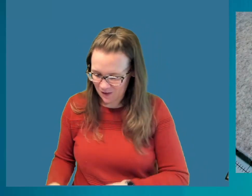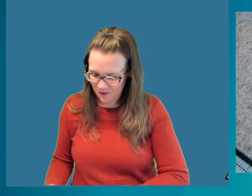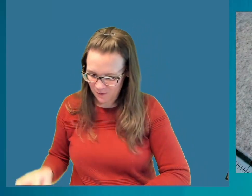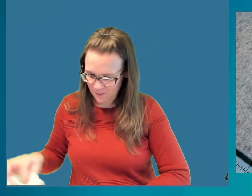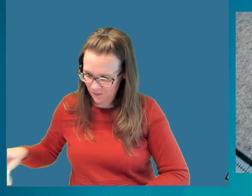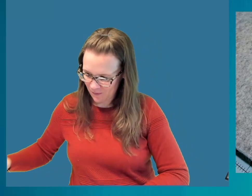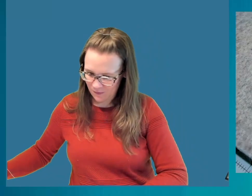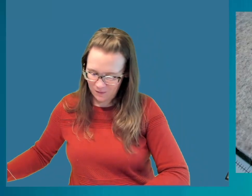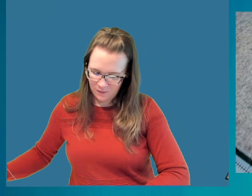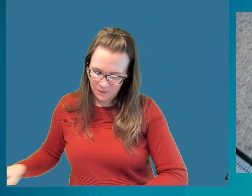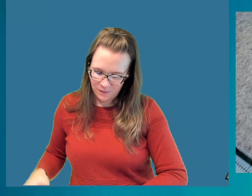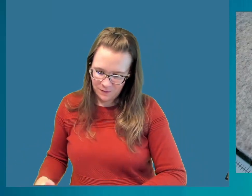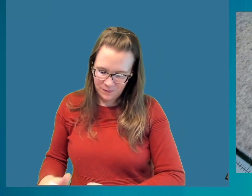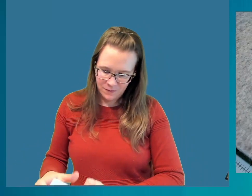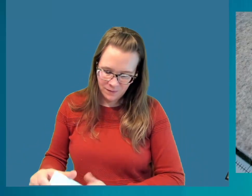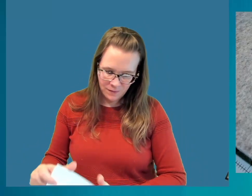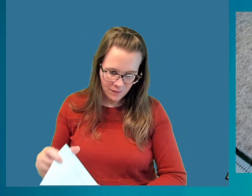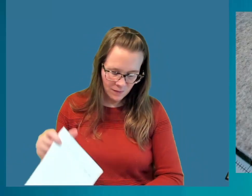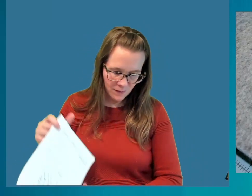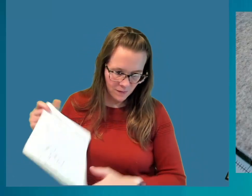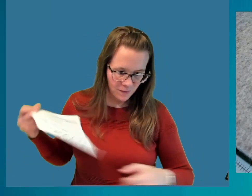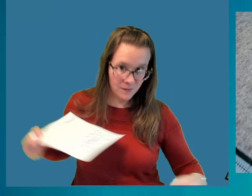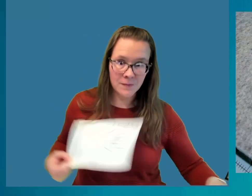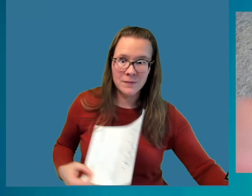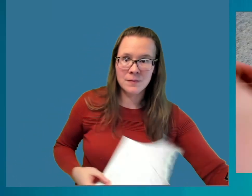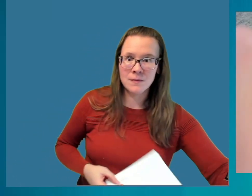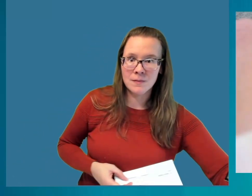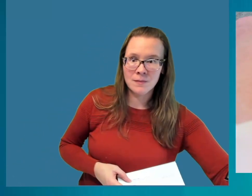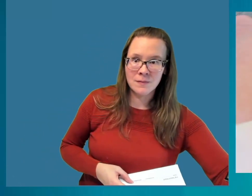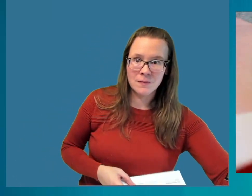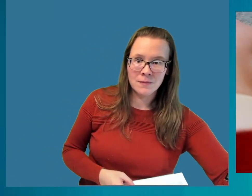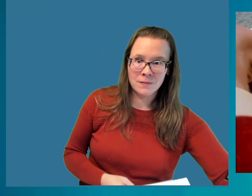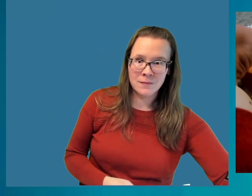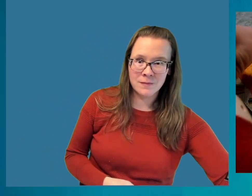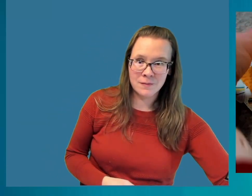always good to reference the pattern. I'll-- I'll set it here so you can kind